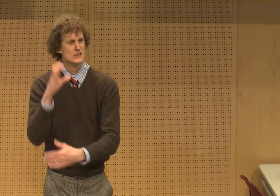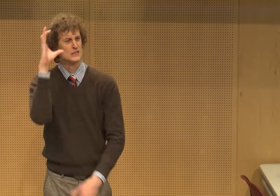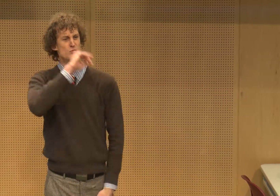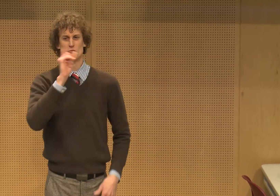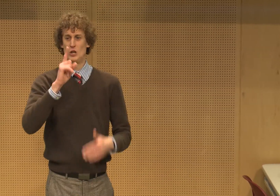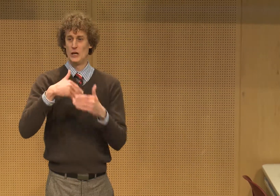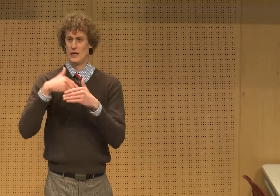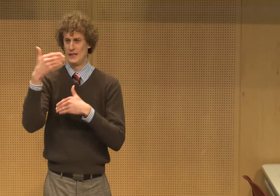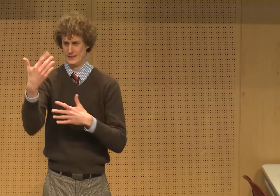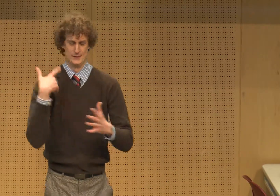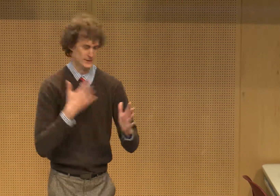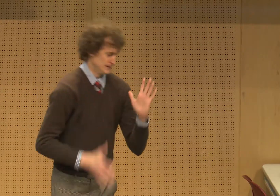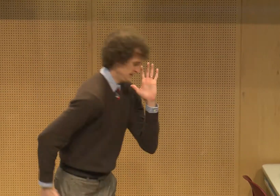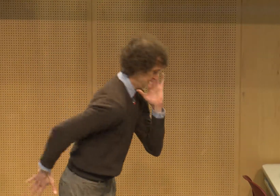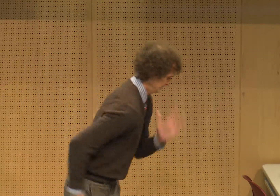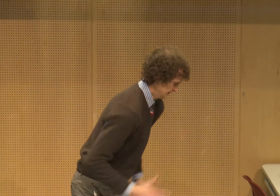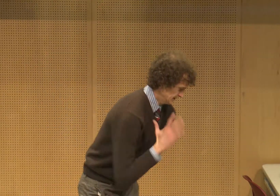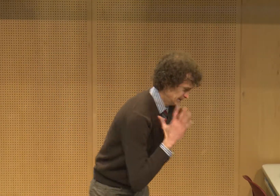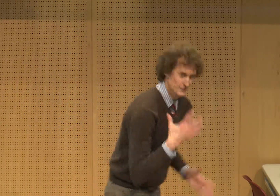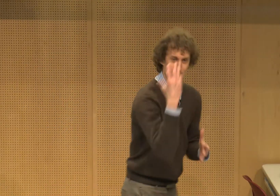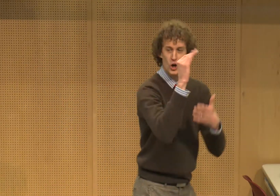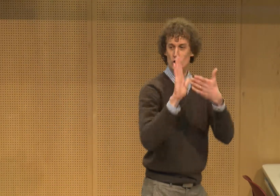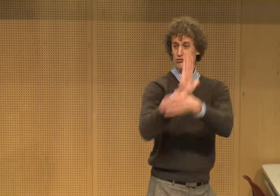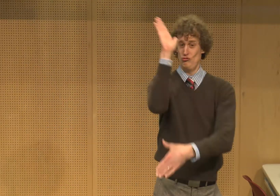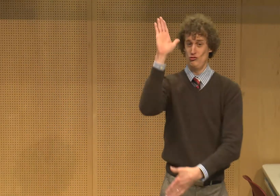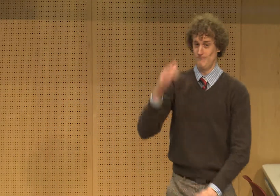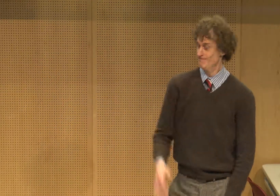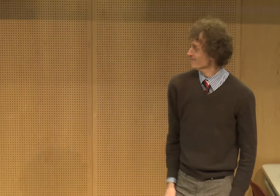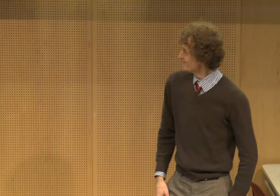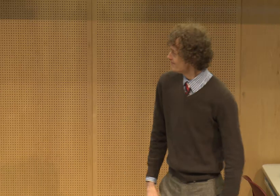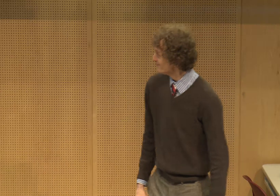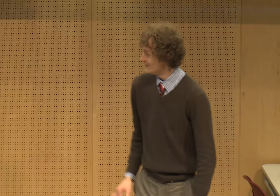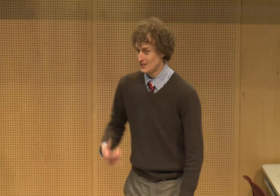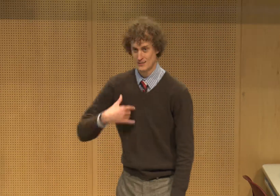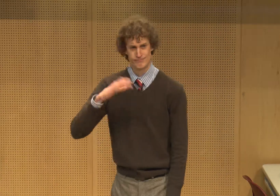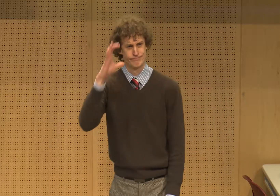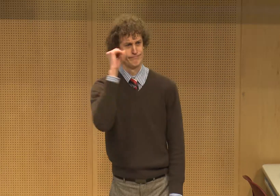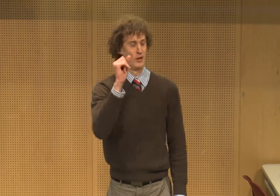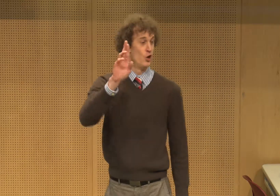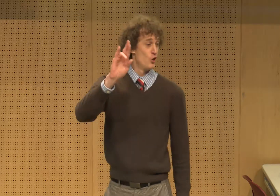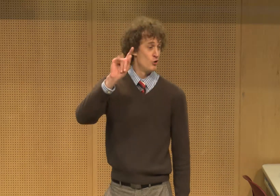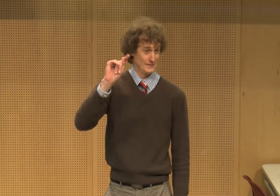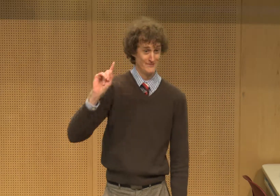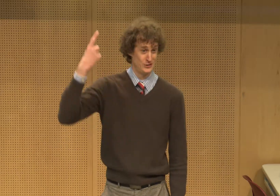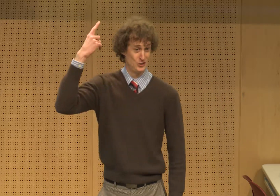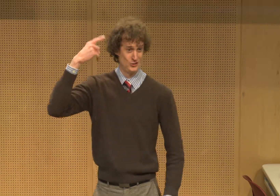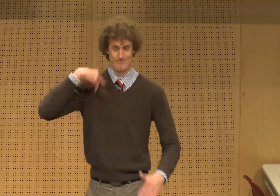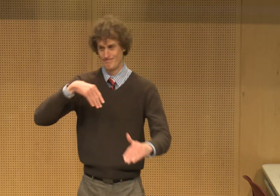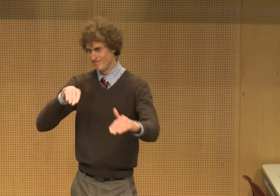So I graduated, and I decided what I should do next. I decided I'd go off to college.